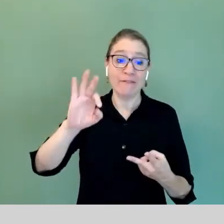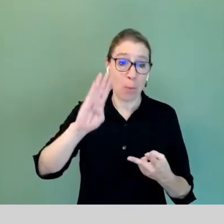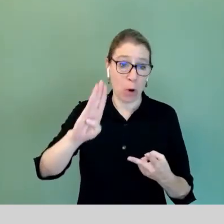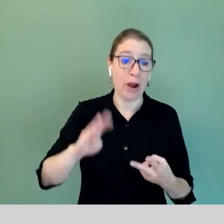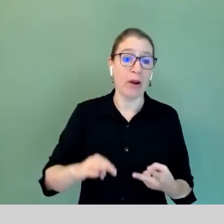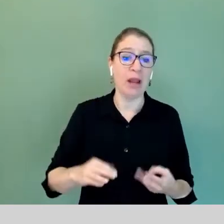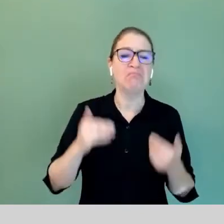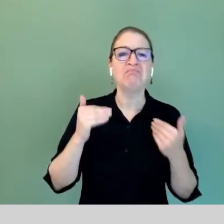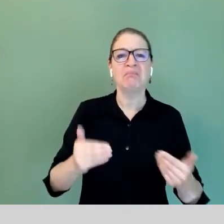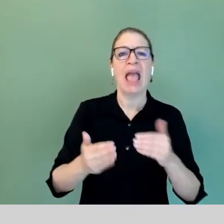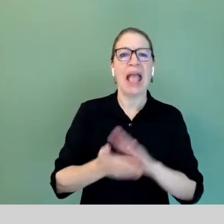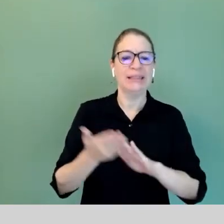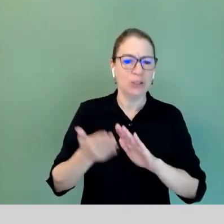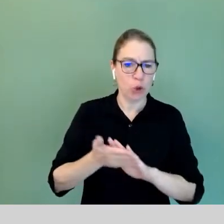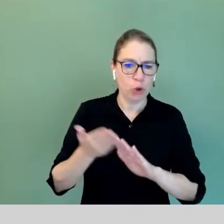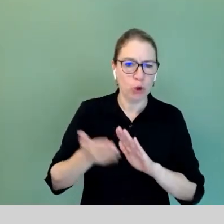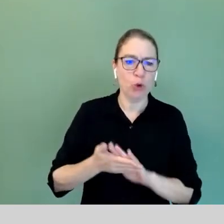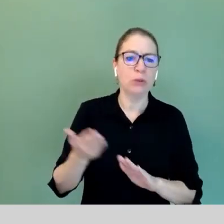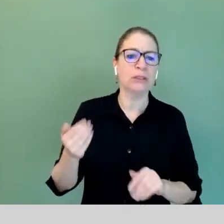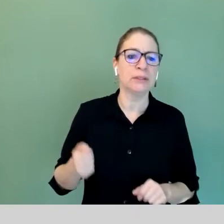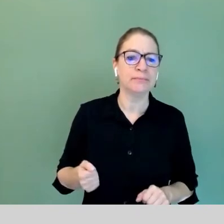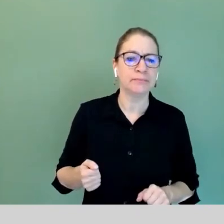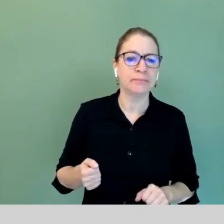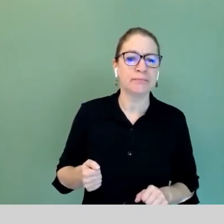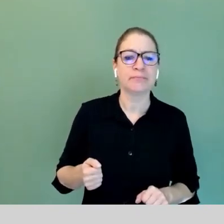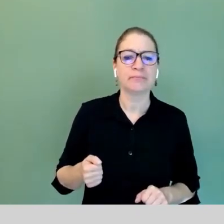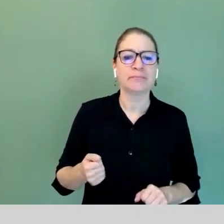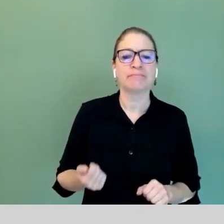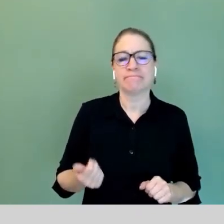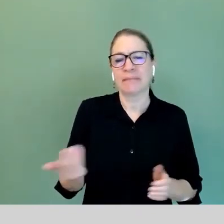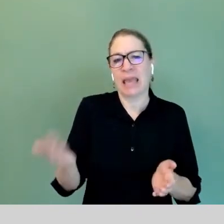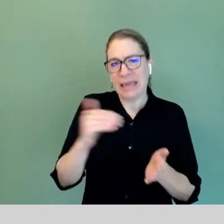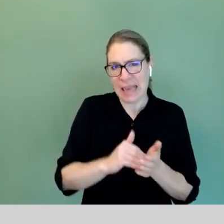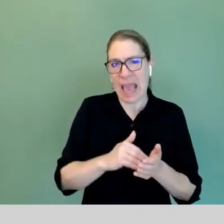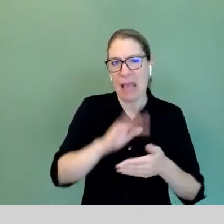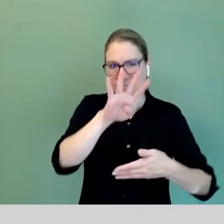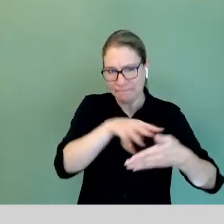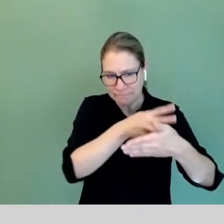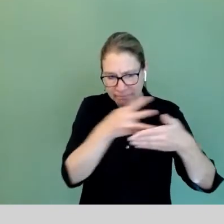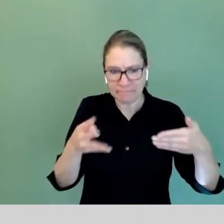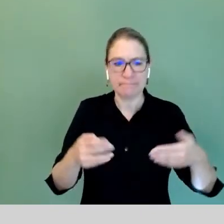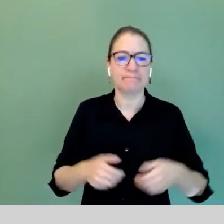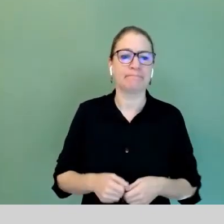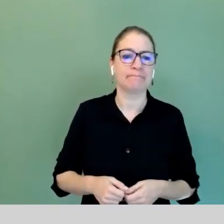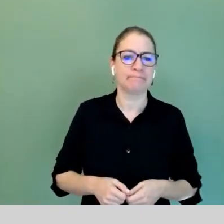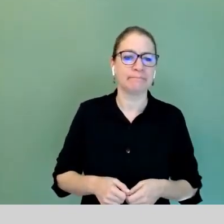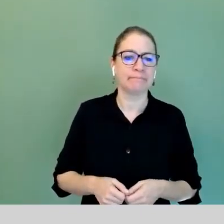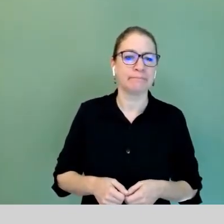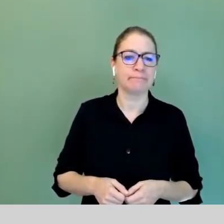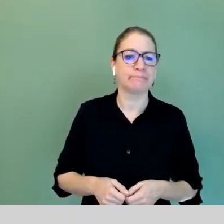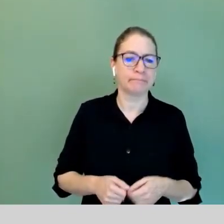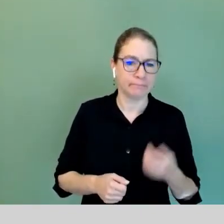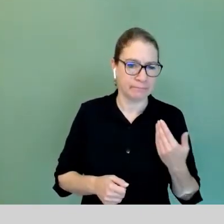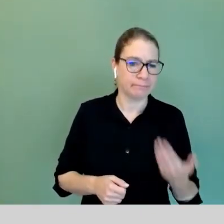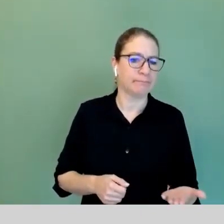I'm just going to execute these. I'm also recreating those histograms as I just shown you in the slides,